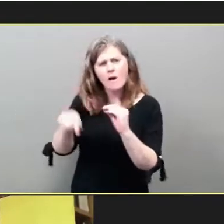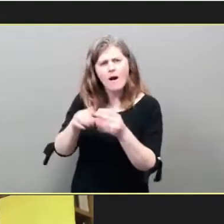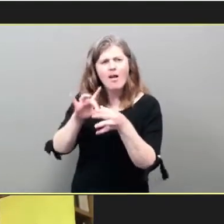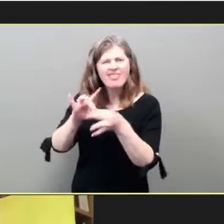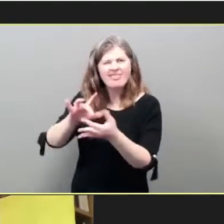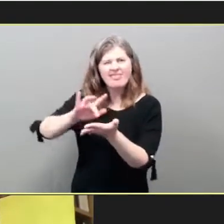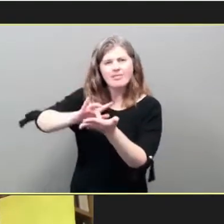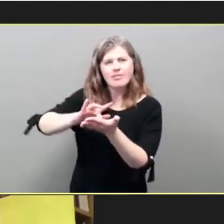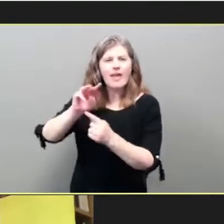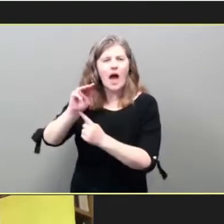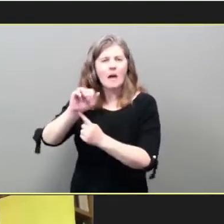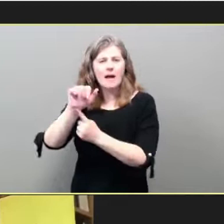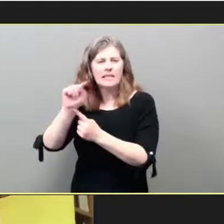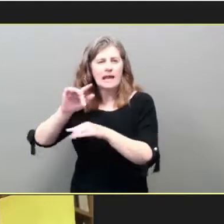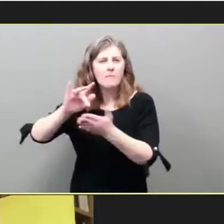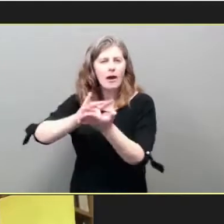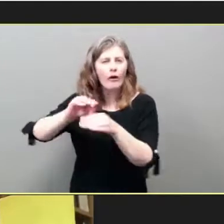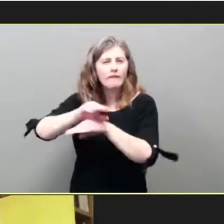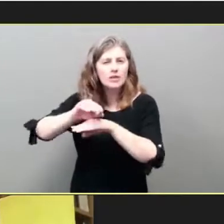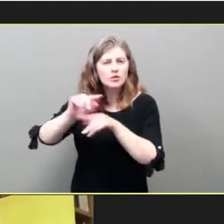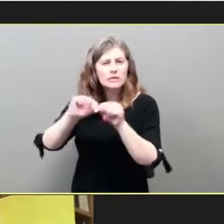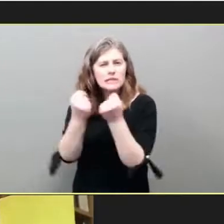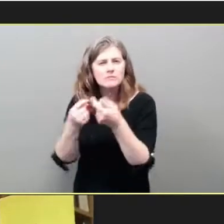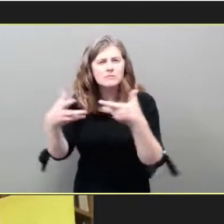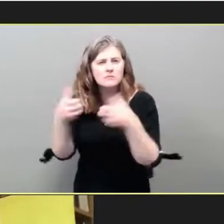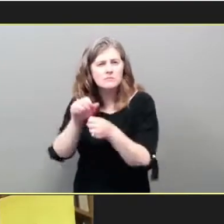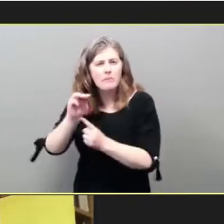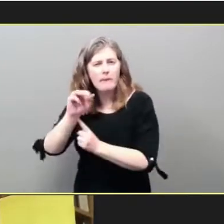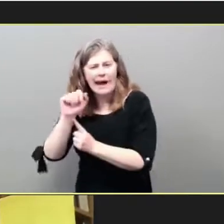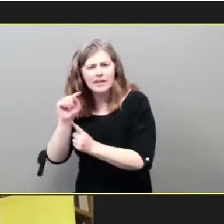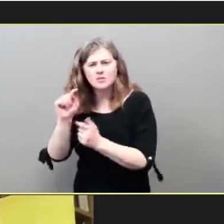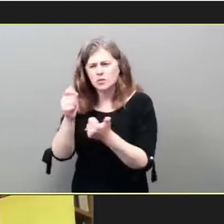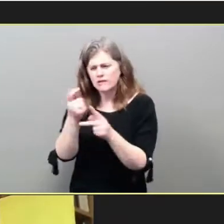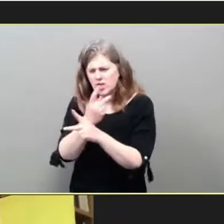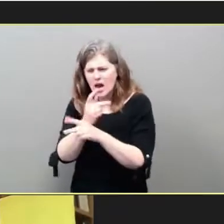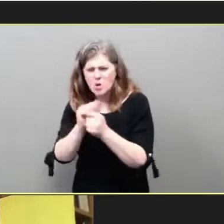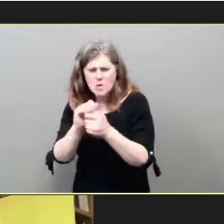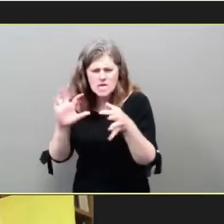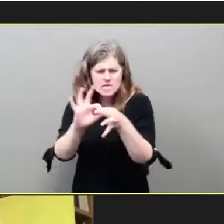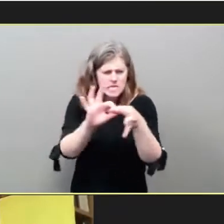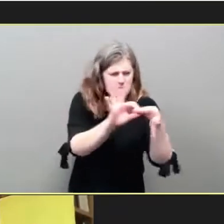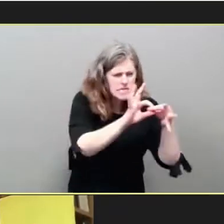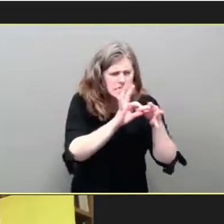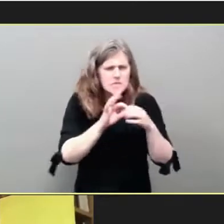team about other ways to connect uh this vaccination effort, primary care